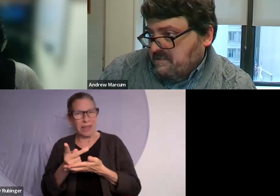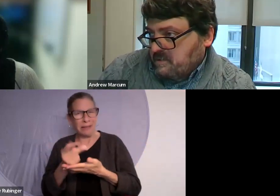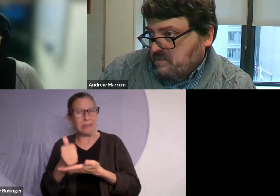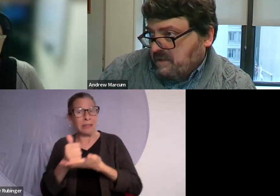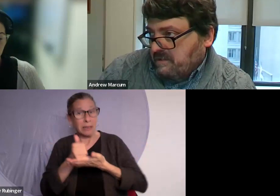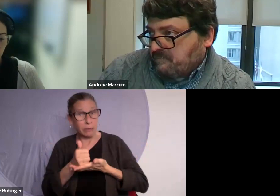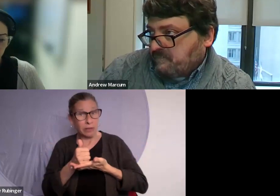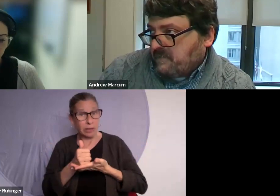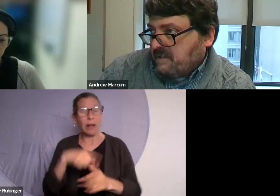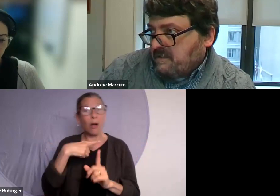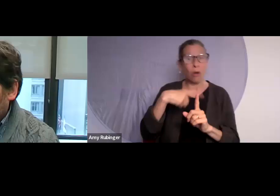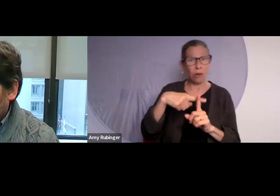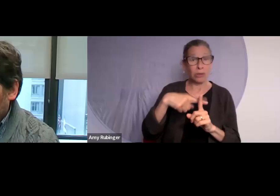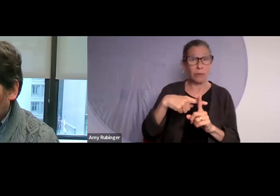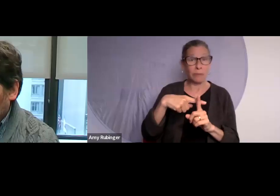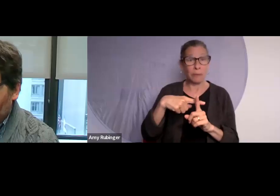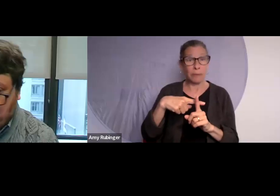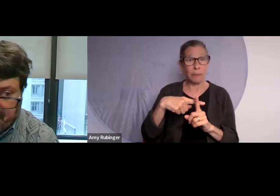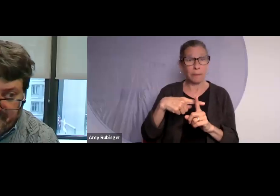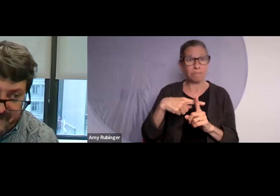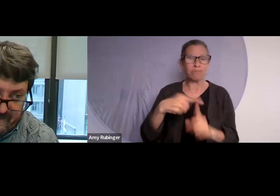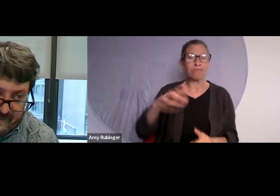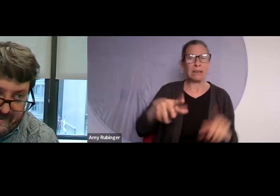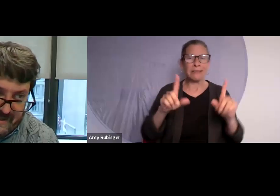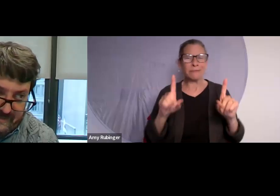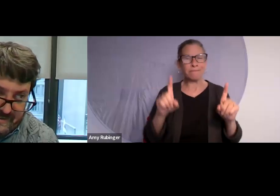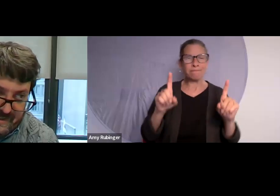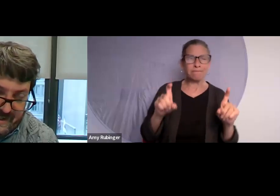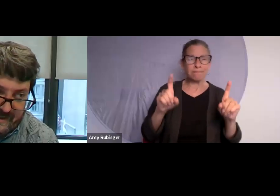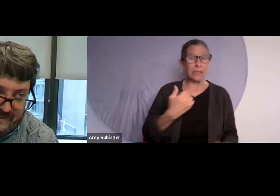also just kind of testing things out for me myself and seeing how